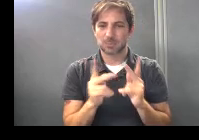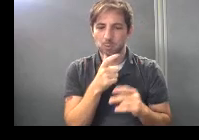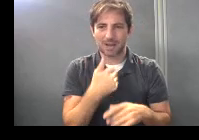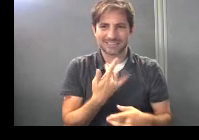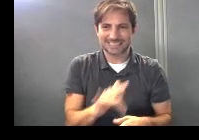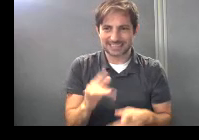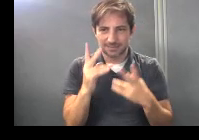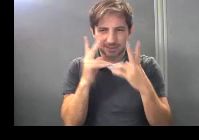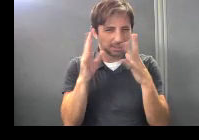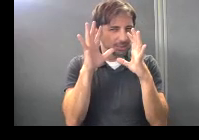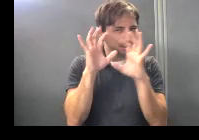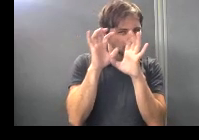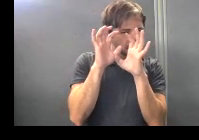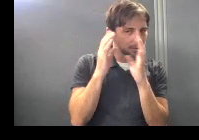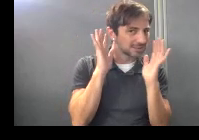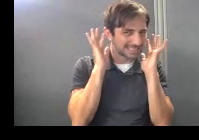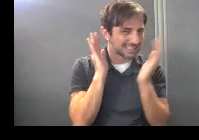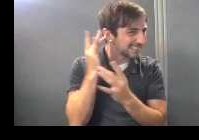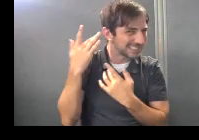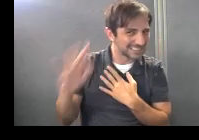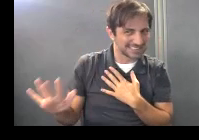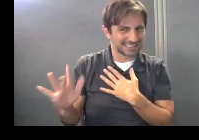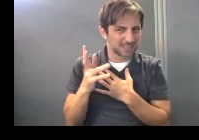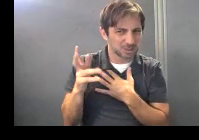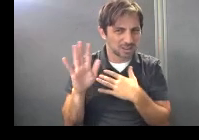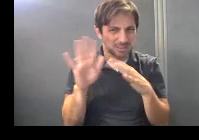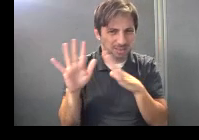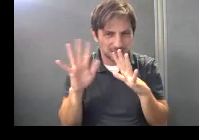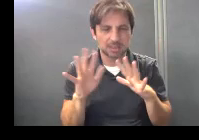GIVE IT THE NAME THAT IT HAS. THE TERMS CHALLENGE OR IMPAIRED.